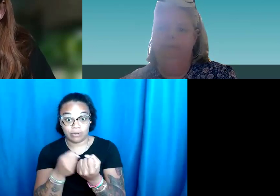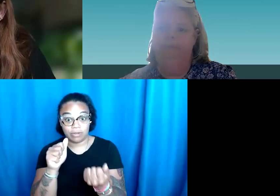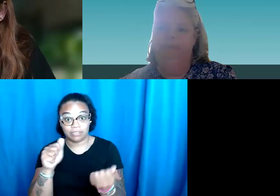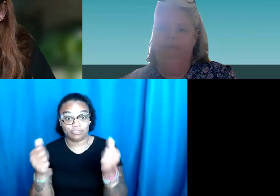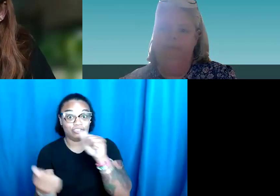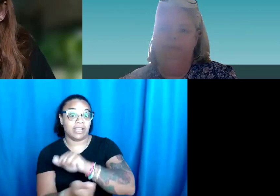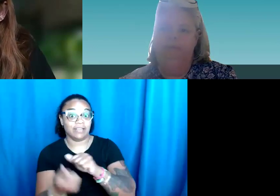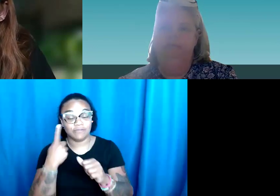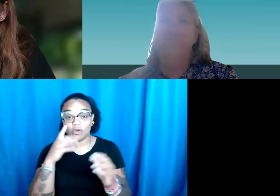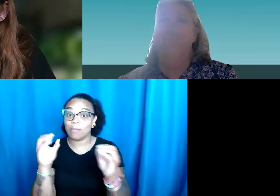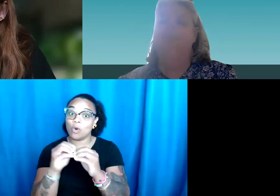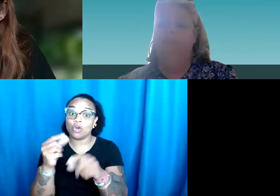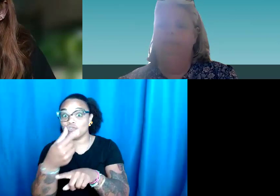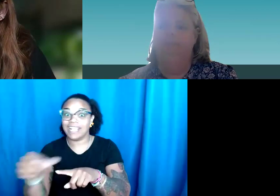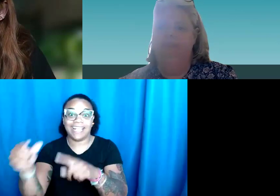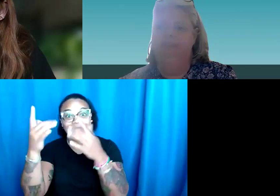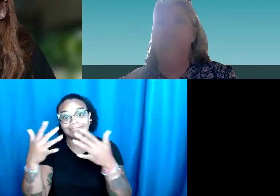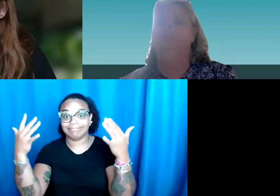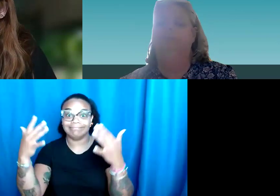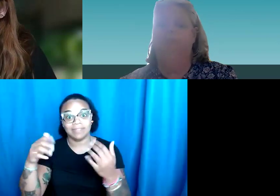more green practices in your industry.